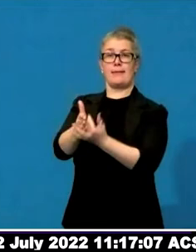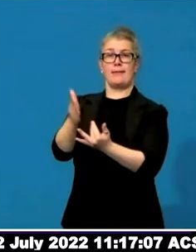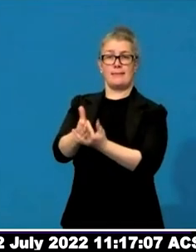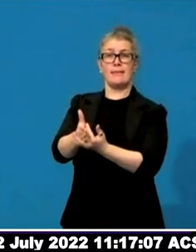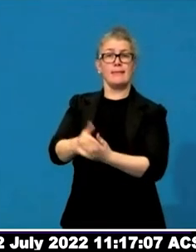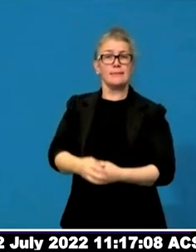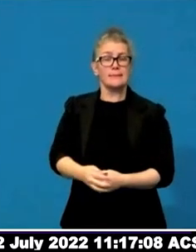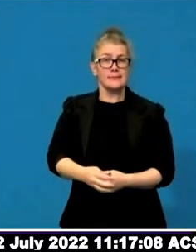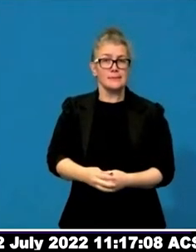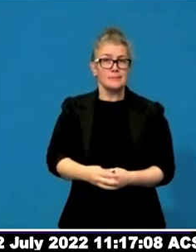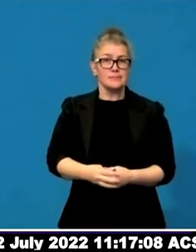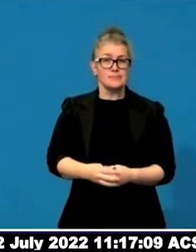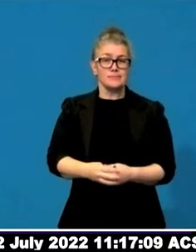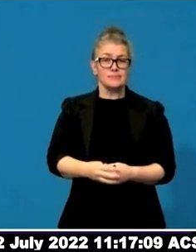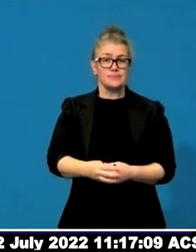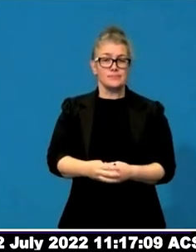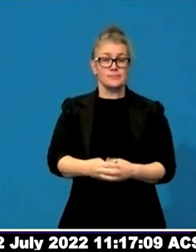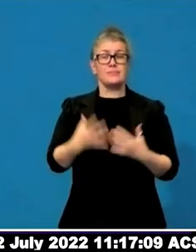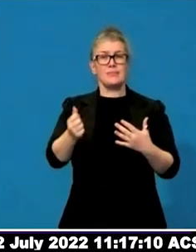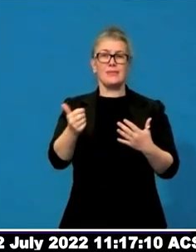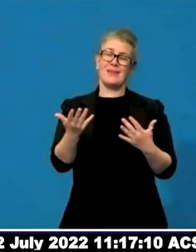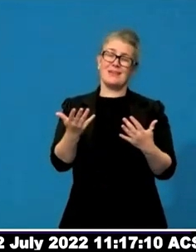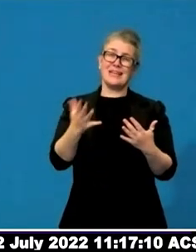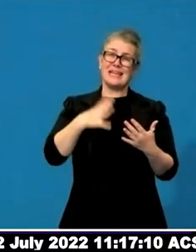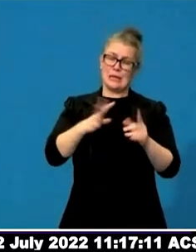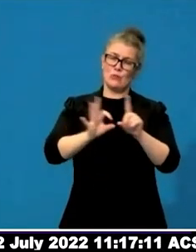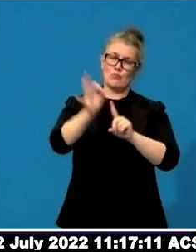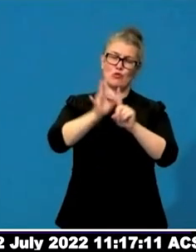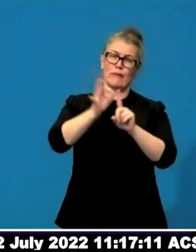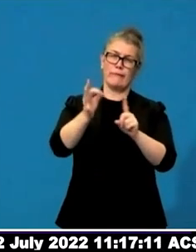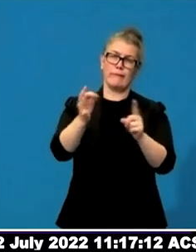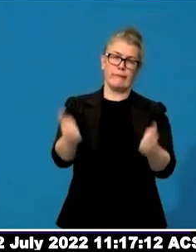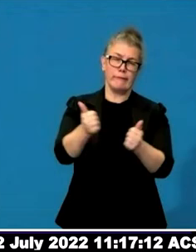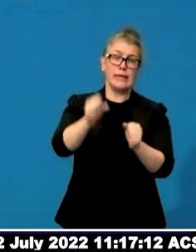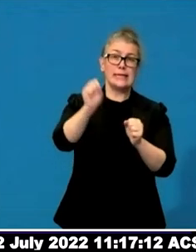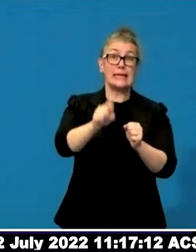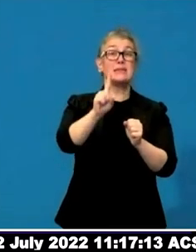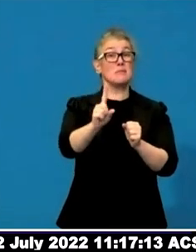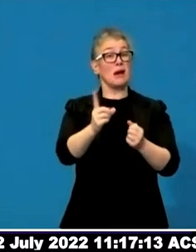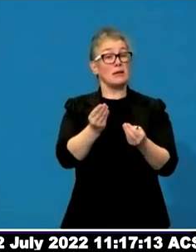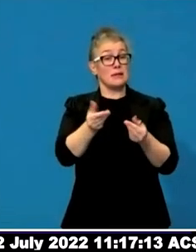We've got a road to go on that but, yeah, there are ways of doing that,